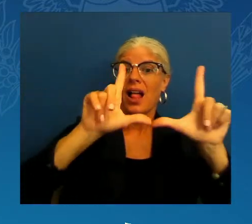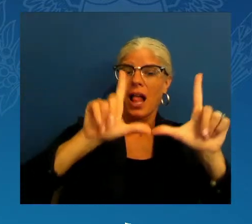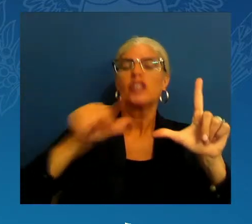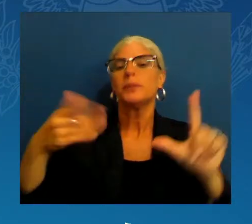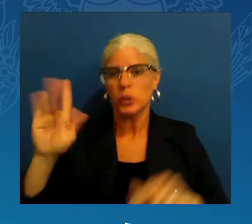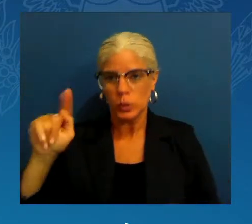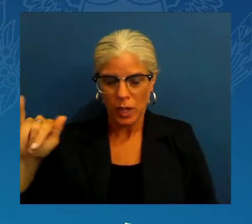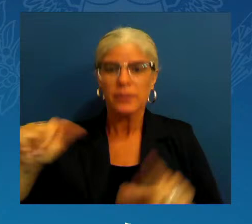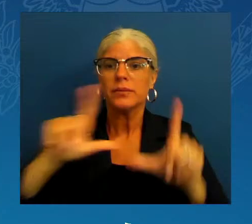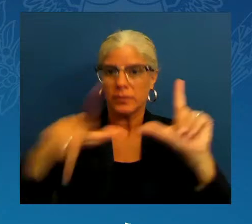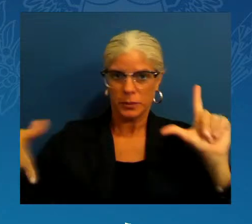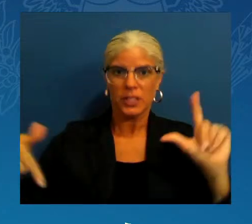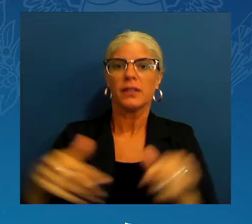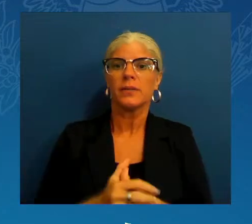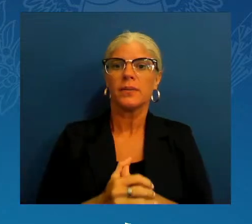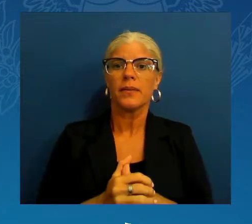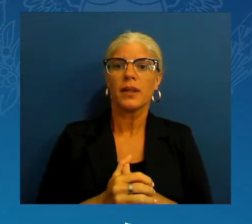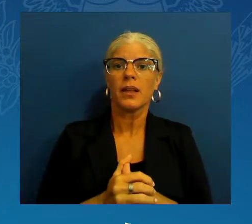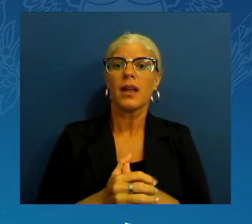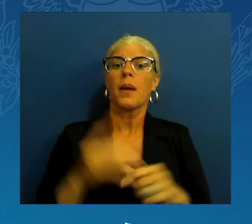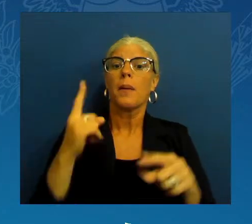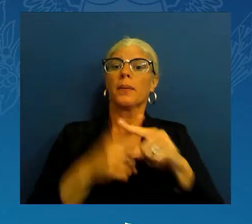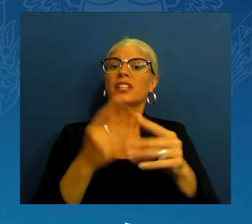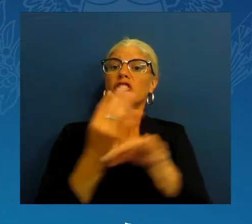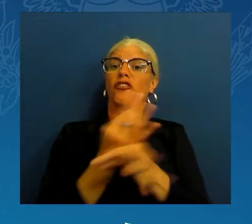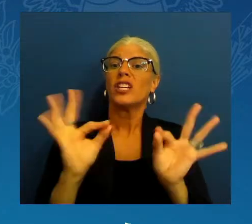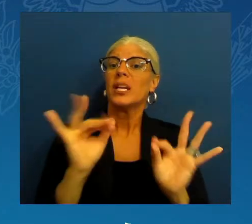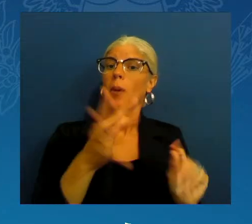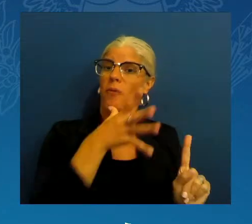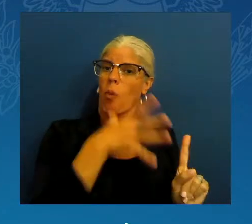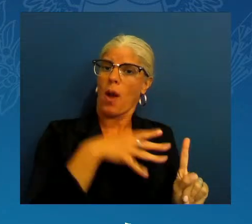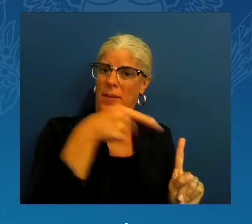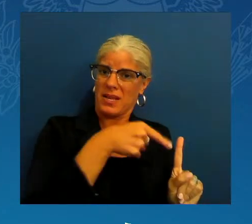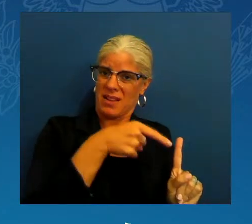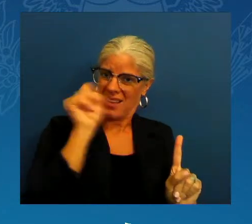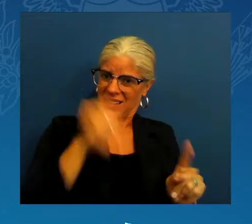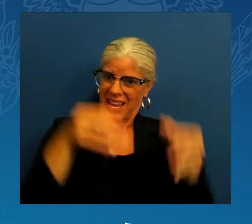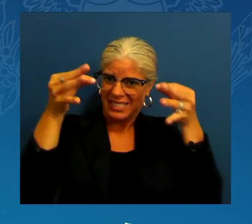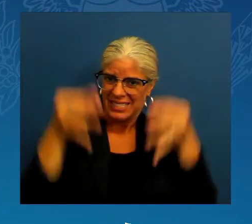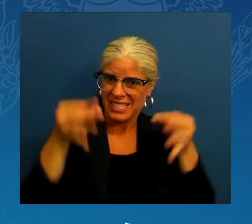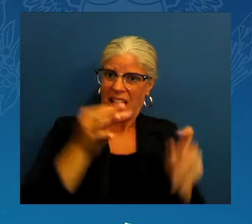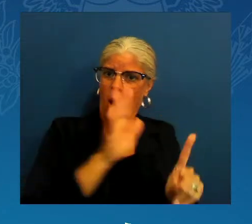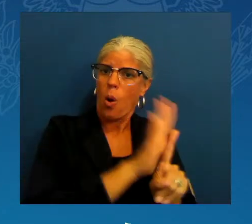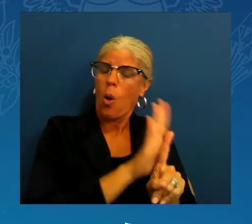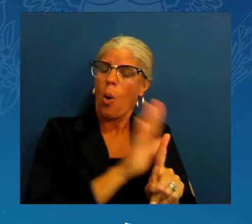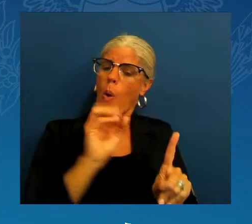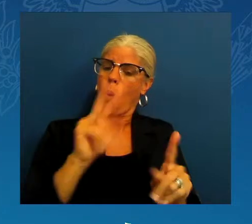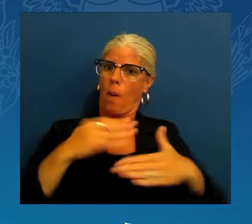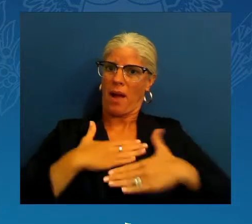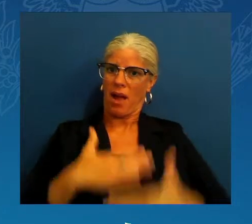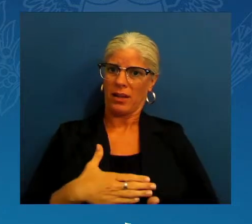to make decisions about her own body and not have her government tell her what to do.